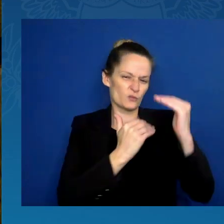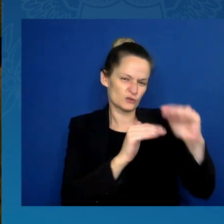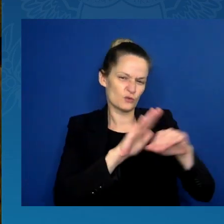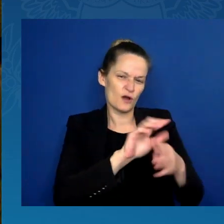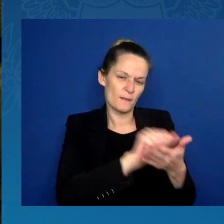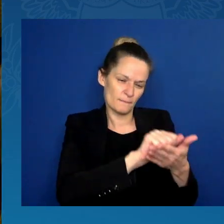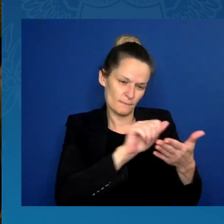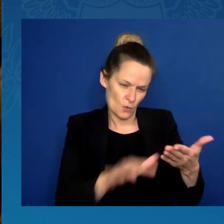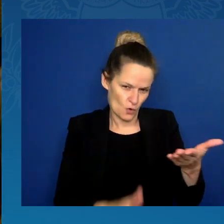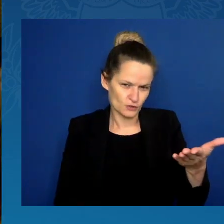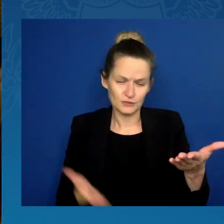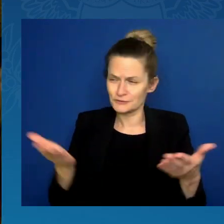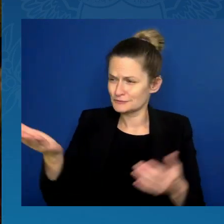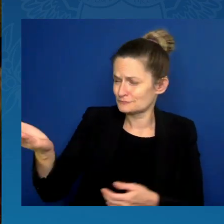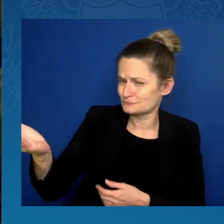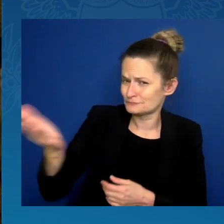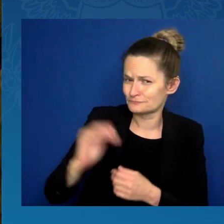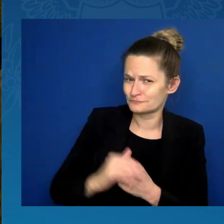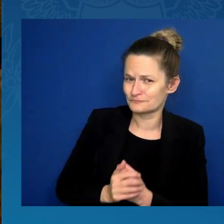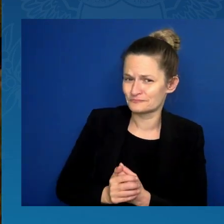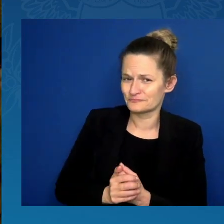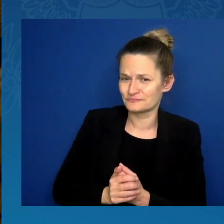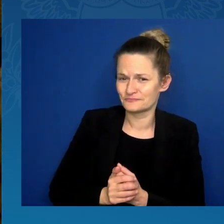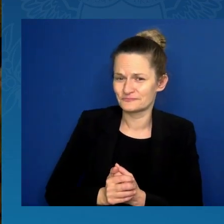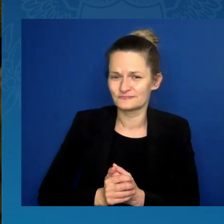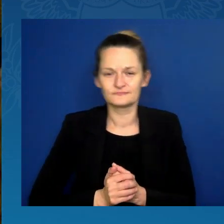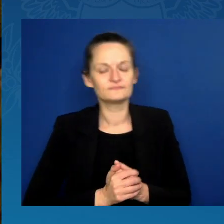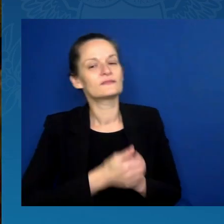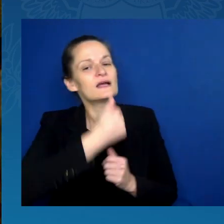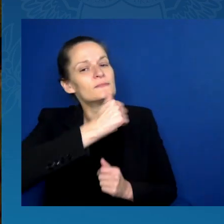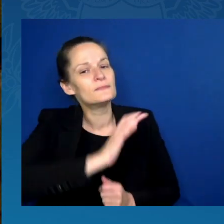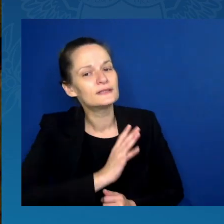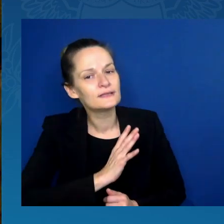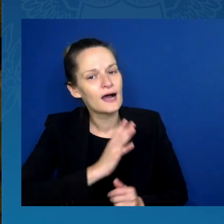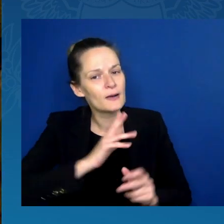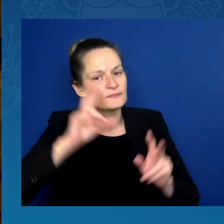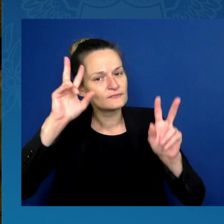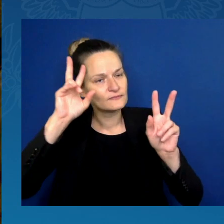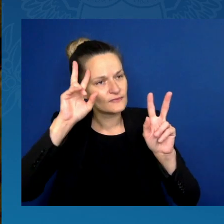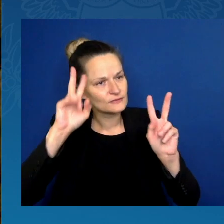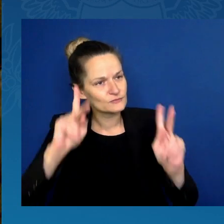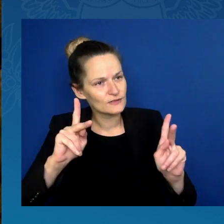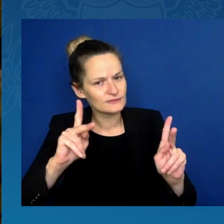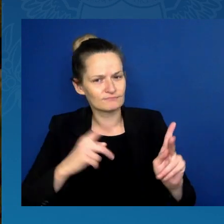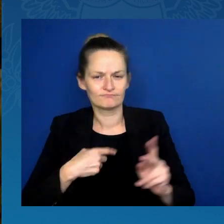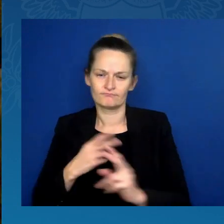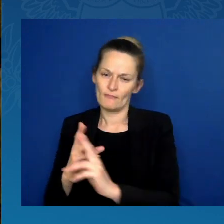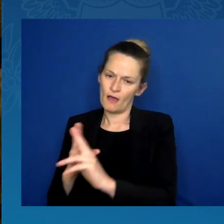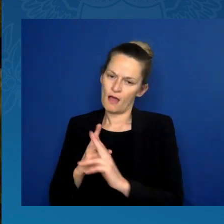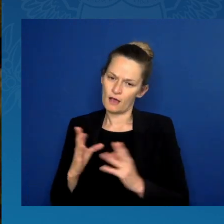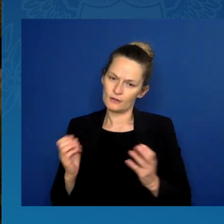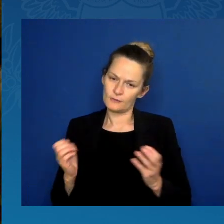Representative Villanueva: Madam Vice President, it's an honor to be here. As the daughter of Mexican immigrant parents would have never thought in my wildest dreams